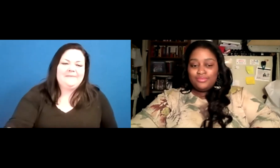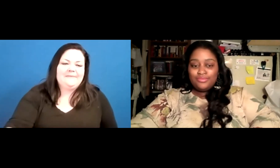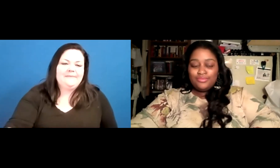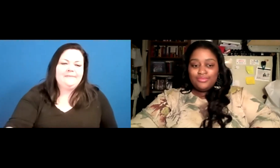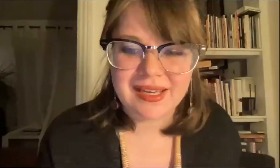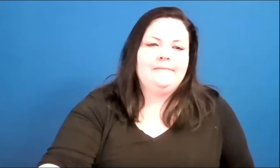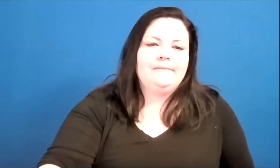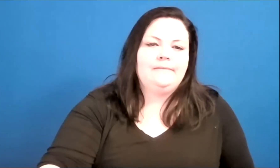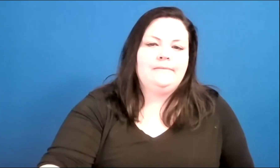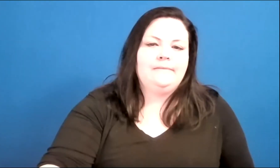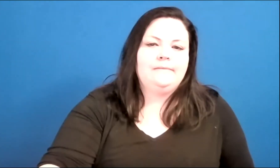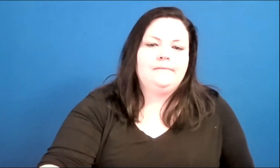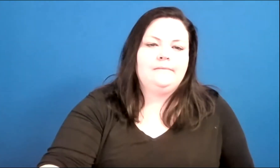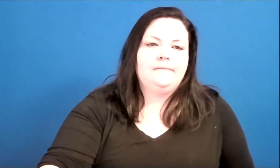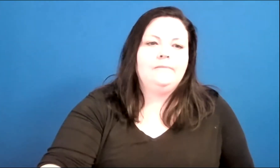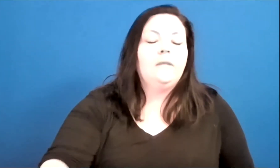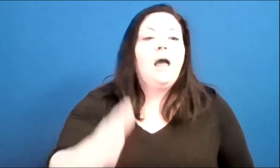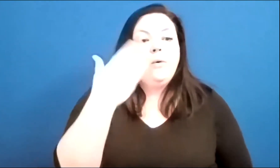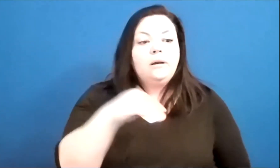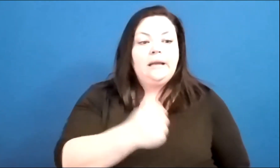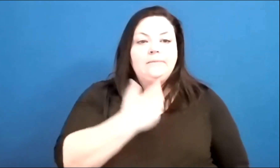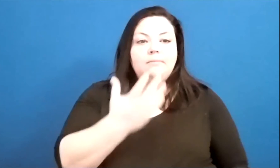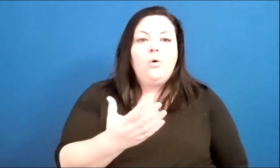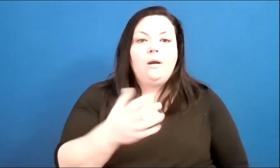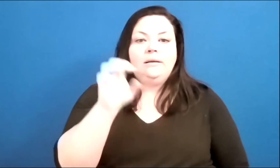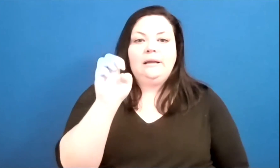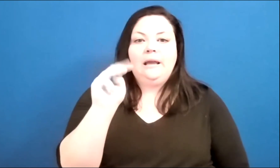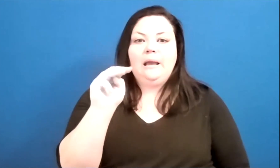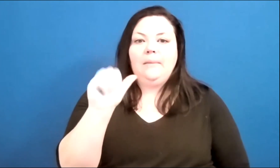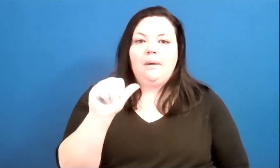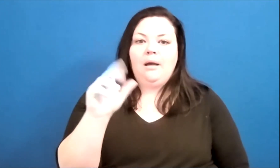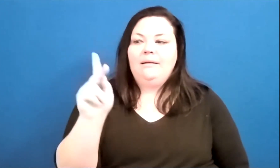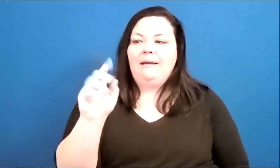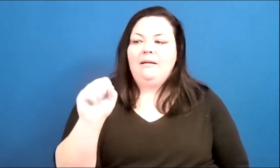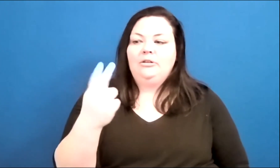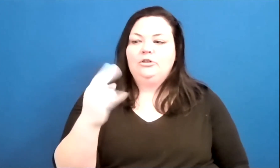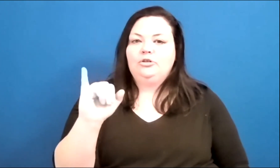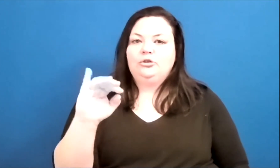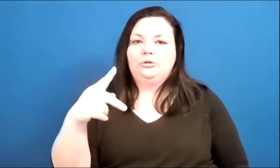Um, and our next poet is Emma K. Shibley, um, who I want to thank for